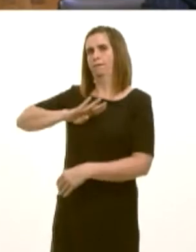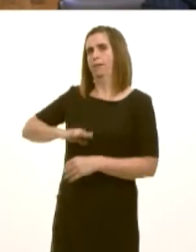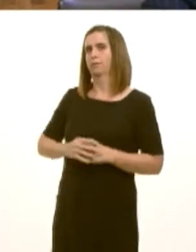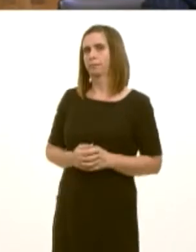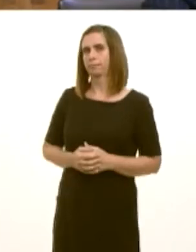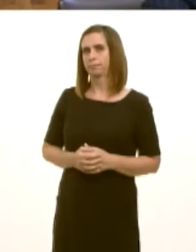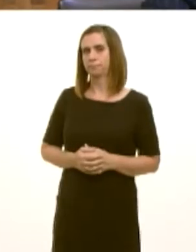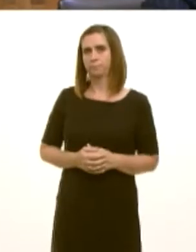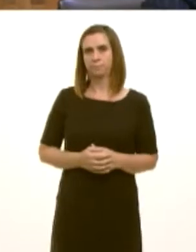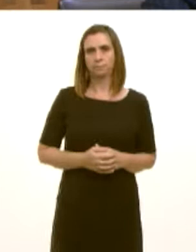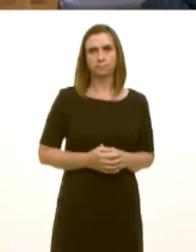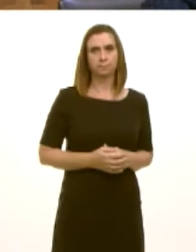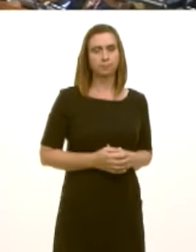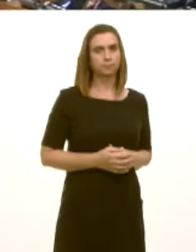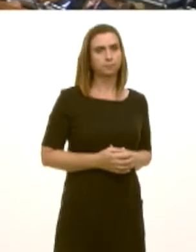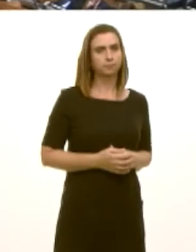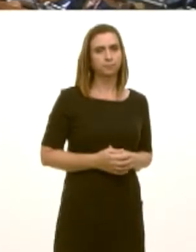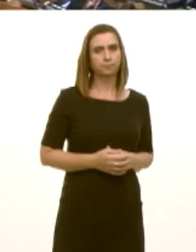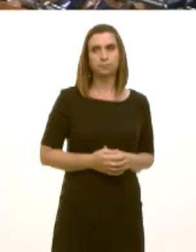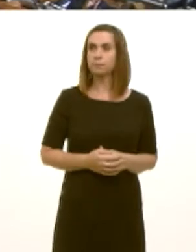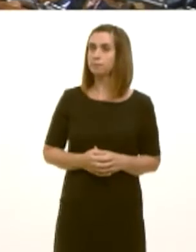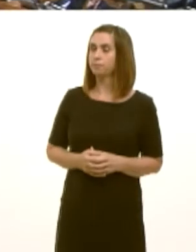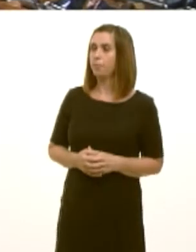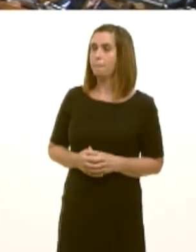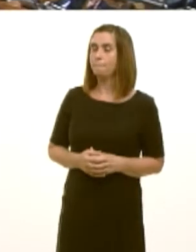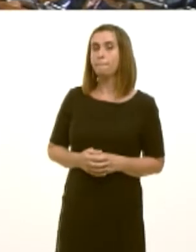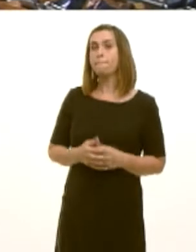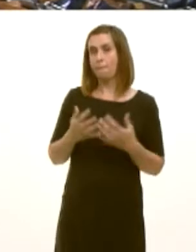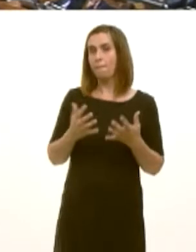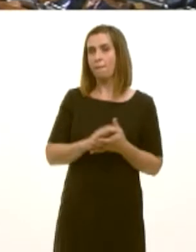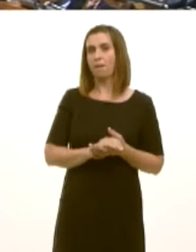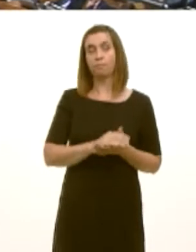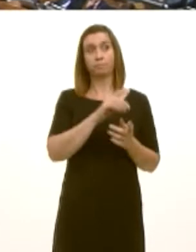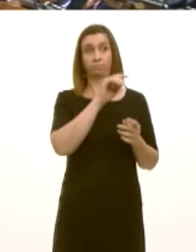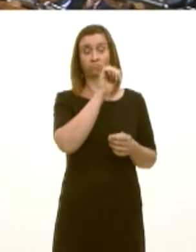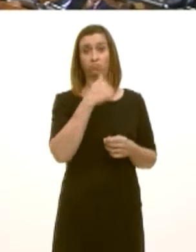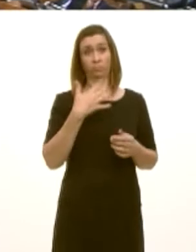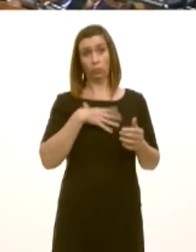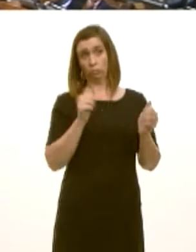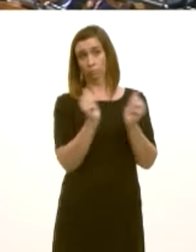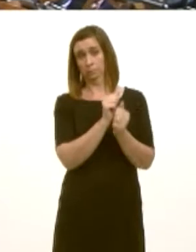Peter Black: First Minister, can I endorse David Reesís plea that the Flying Start provision